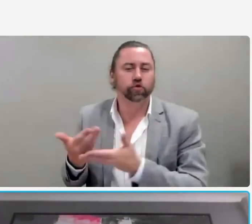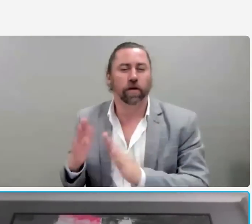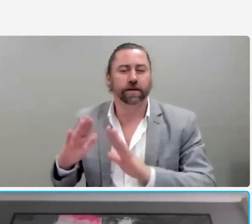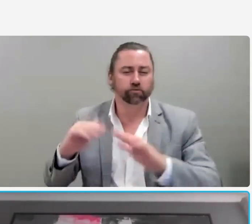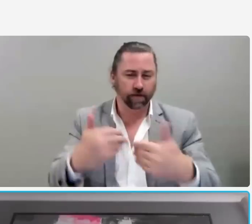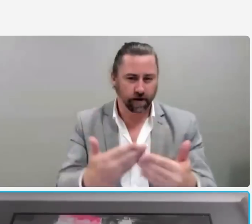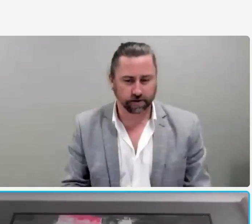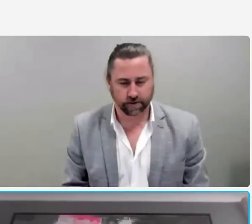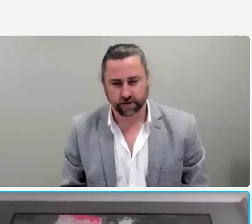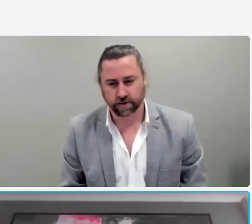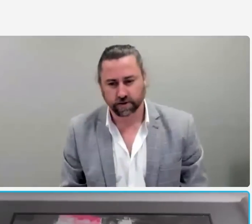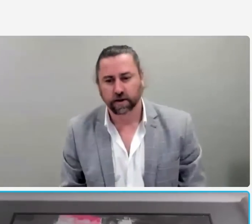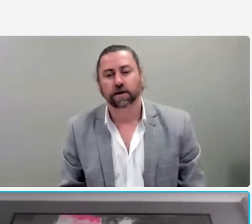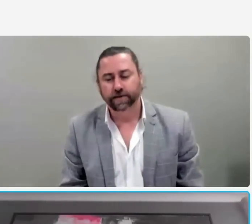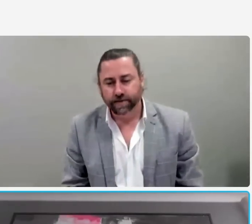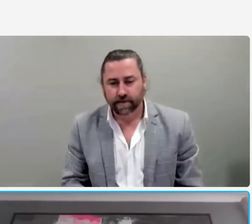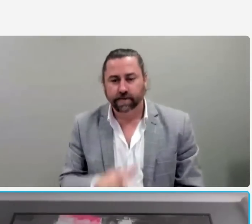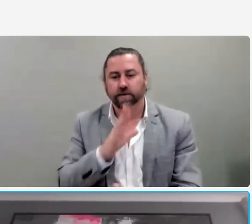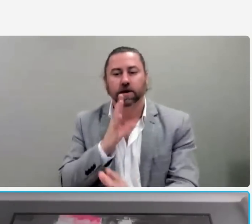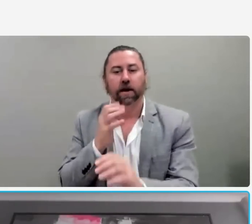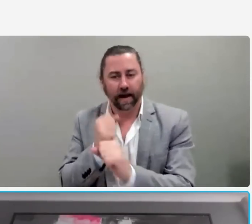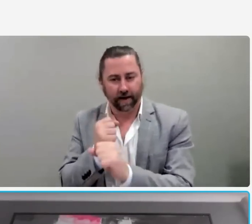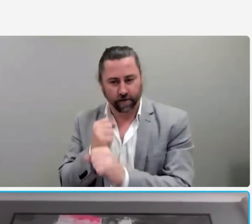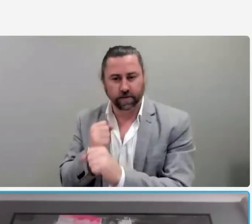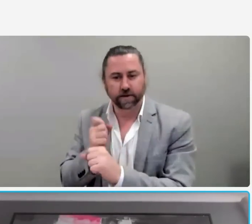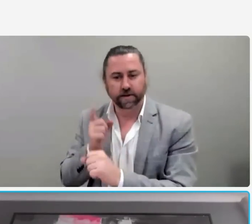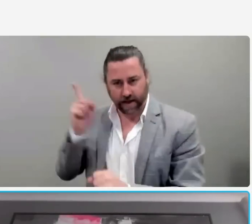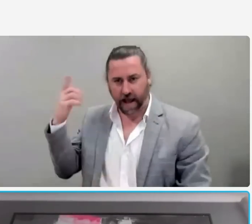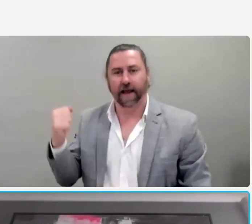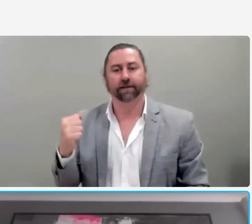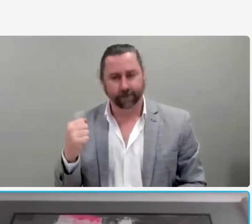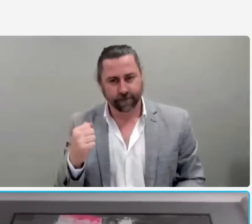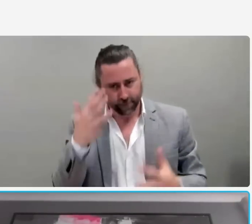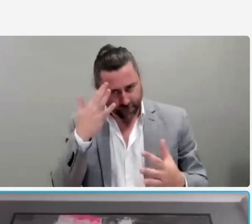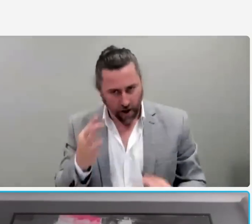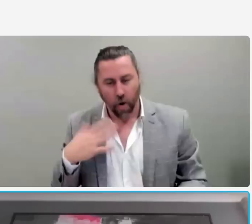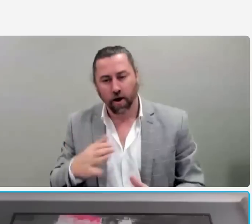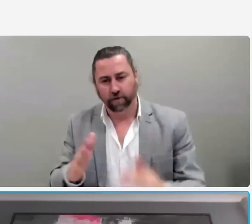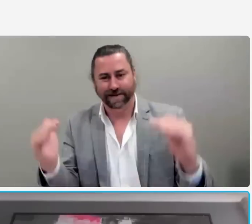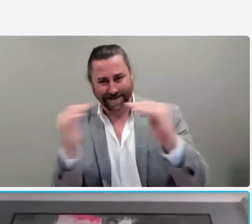Obviously Government has sent a really clear signal that they want a dedicated food and nutrition standard